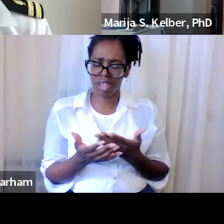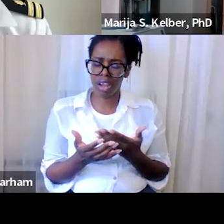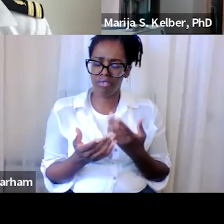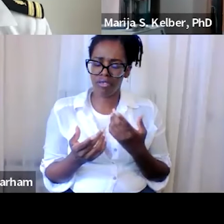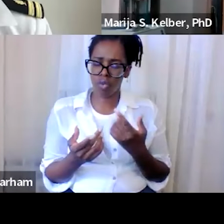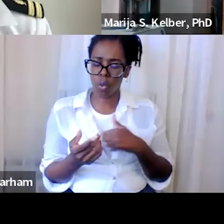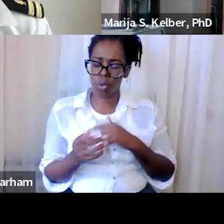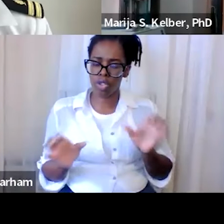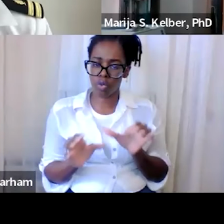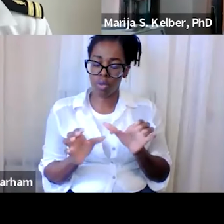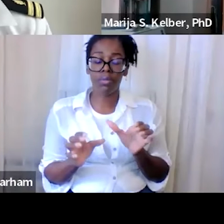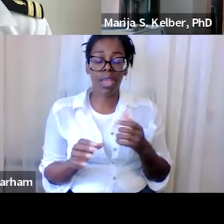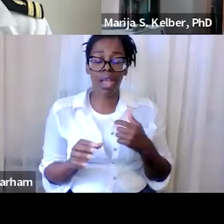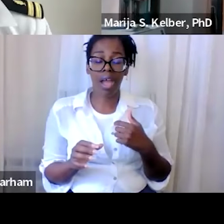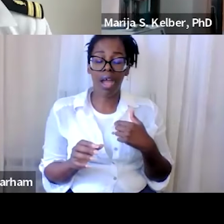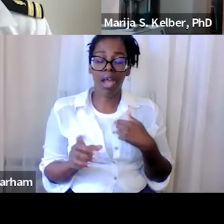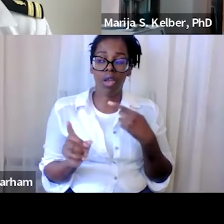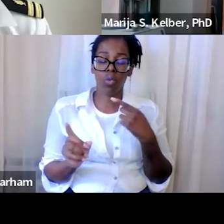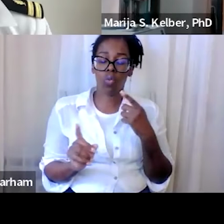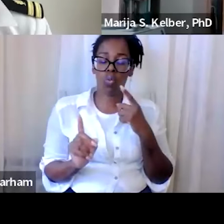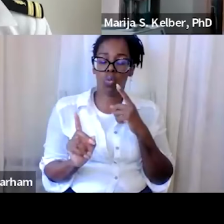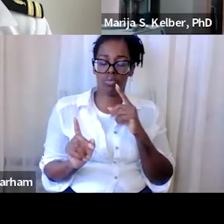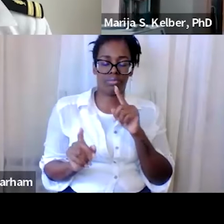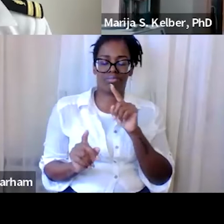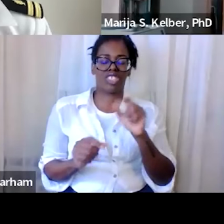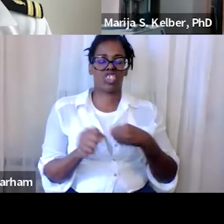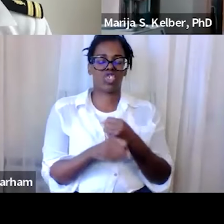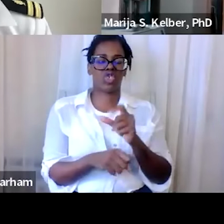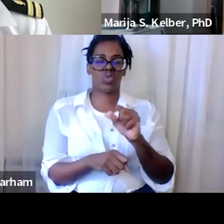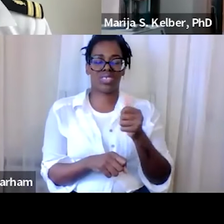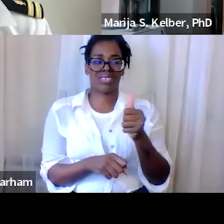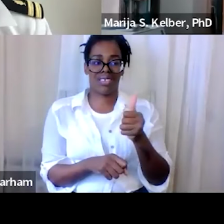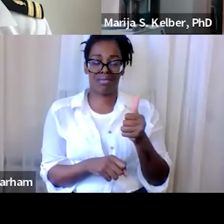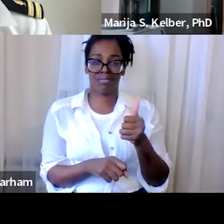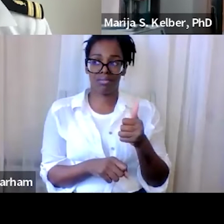I was a company first sergeant at Fort Carson in 2010, made it very clear that I was going to marriage therapy